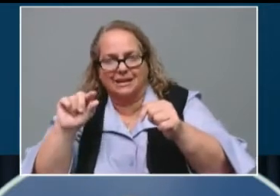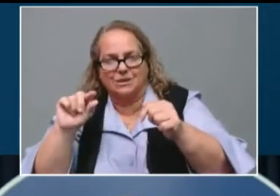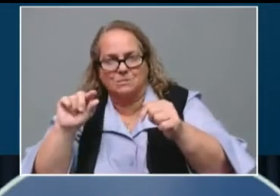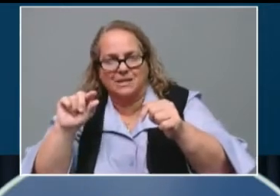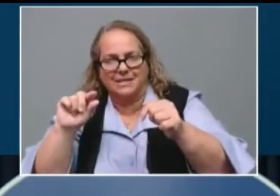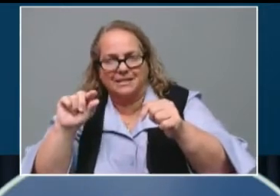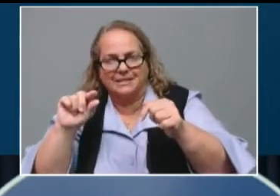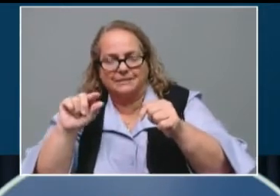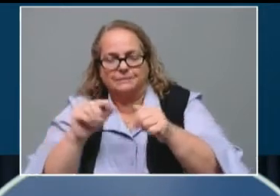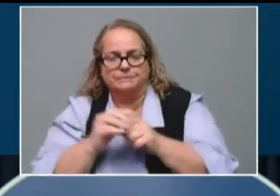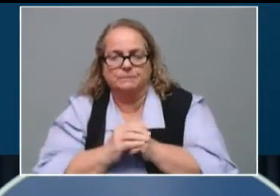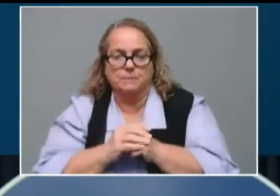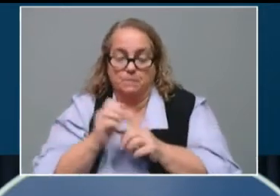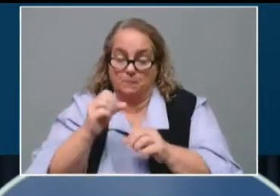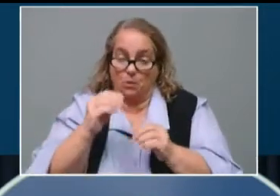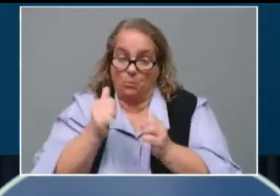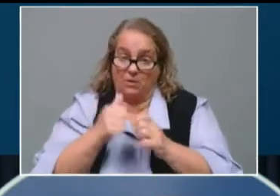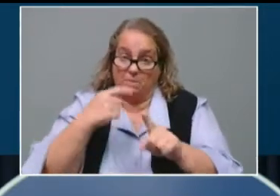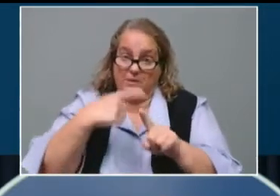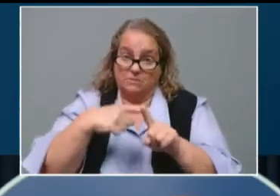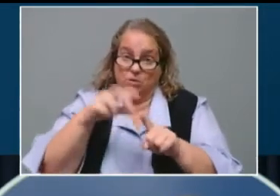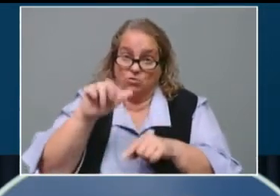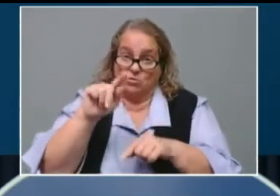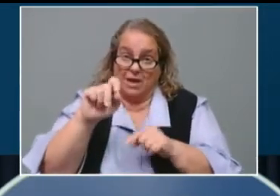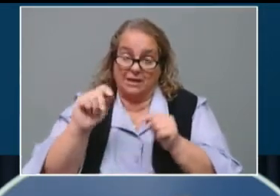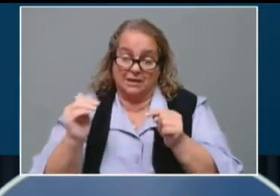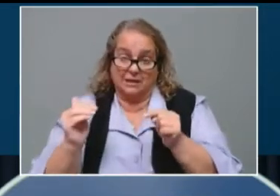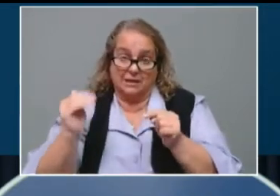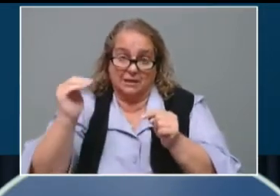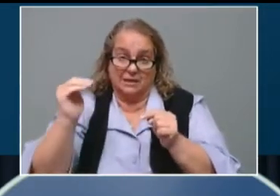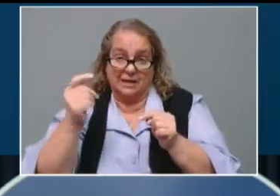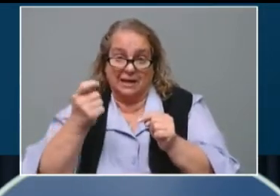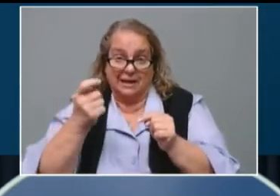positivity rate inching up a little bit again that could really be a plateau